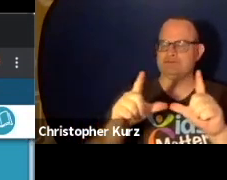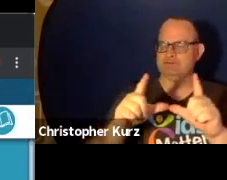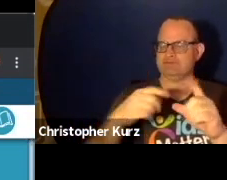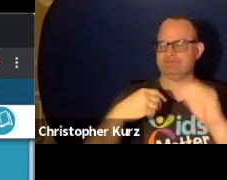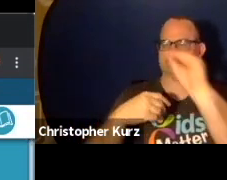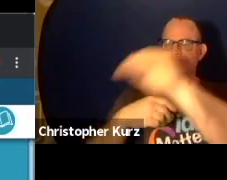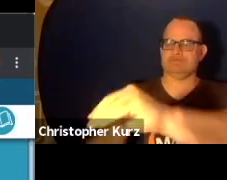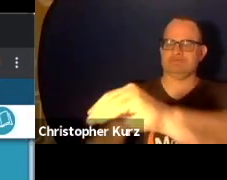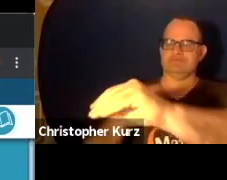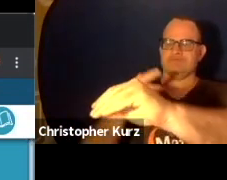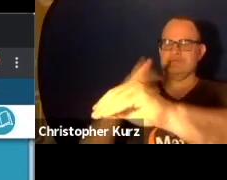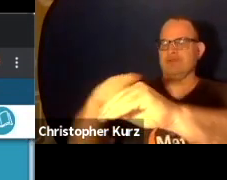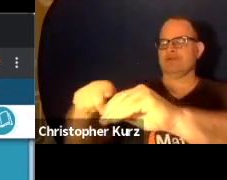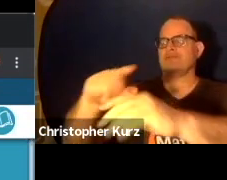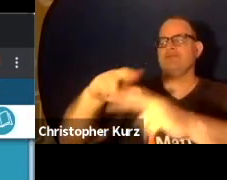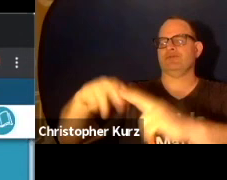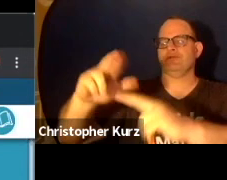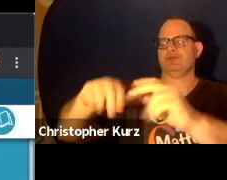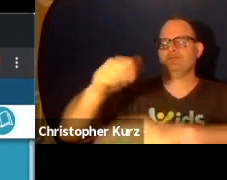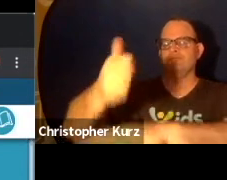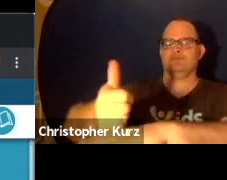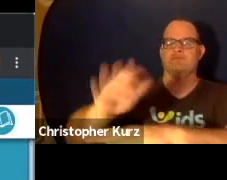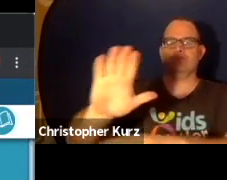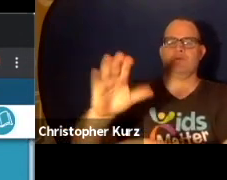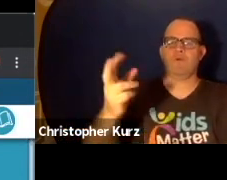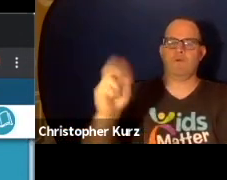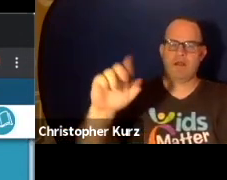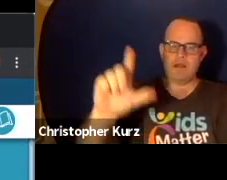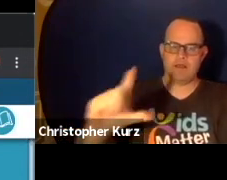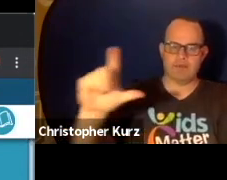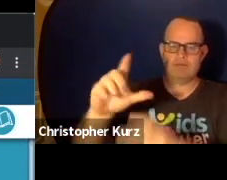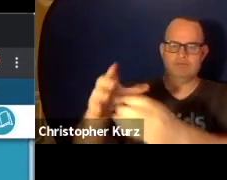and how it can be used.